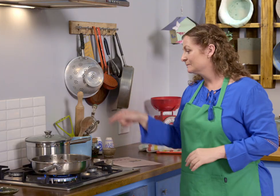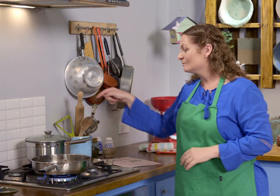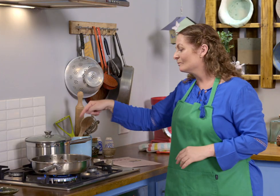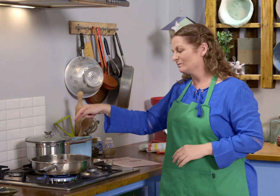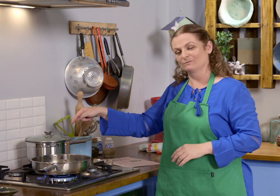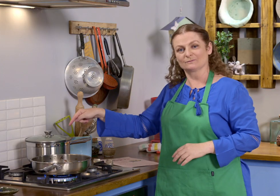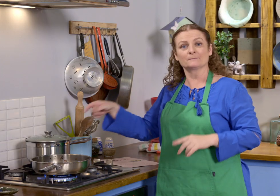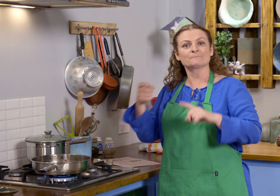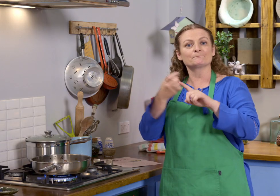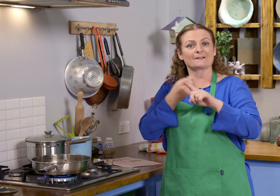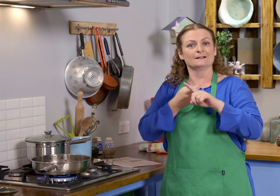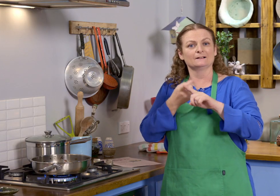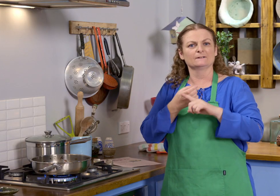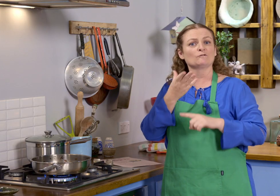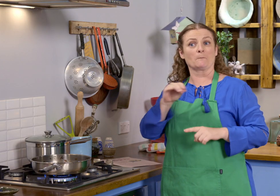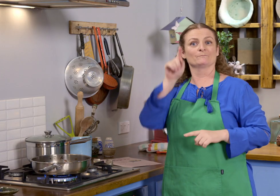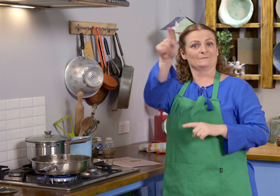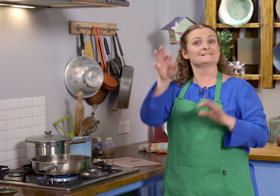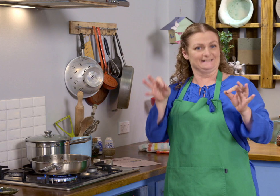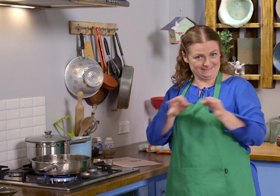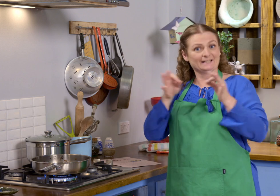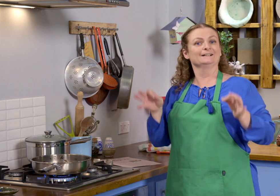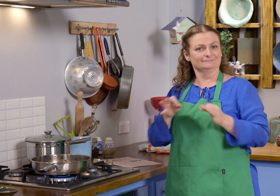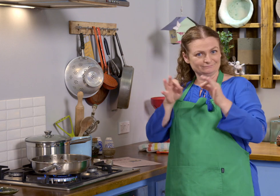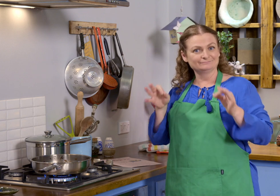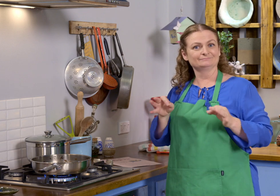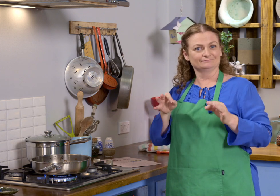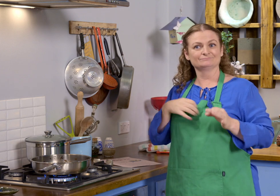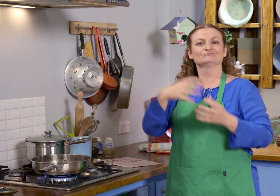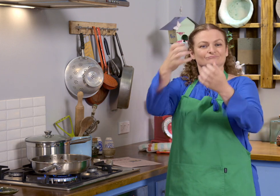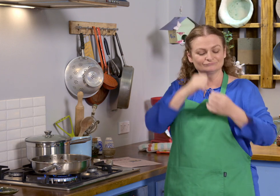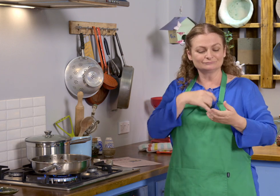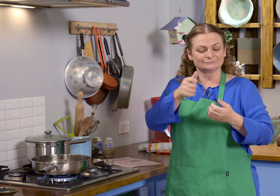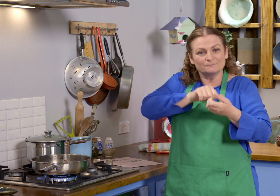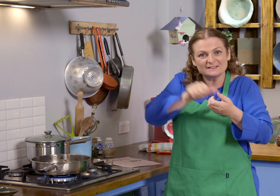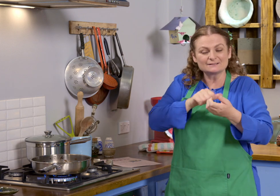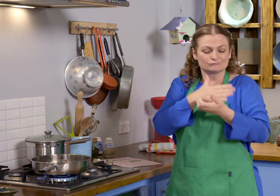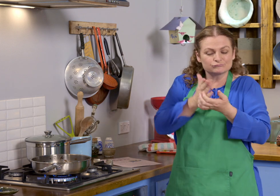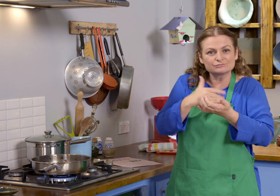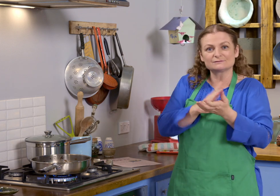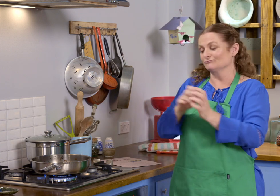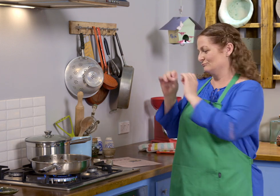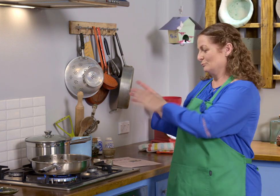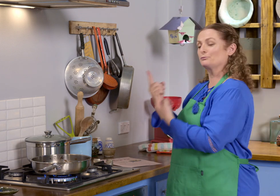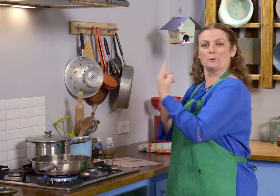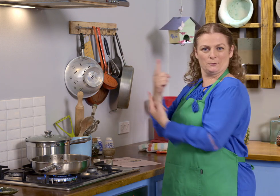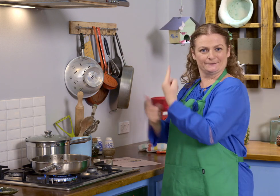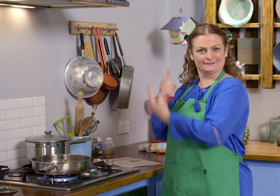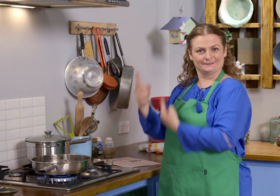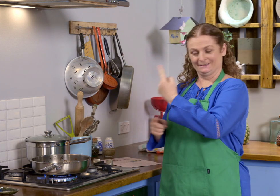And in the pot, I have the potatoes, the ones I got from the garden. I've peeled them and diced them up and put them on to boil.